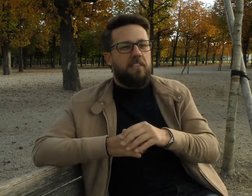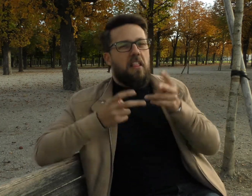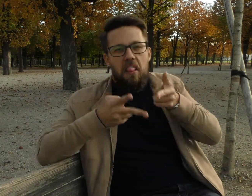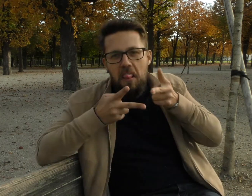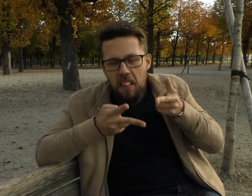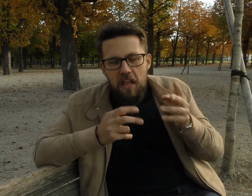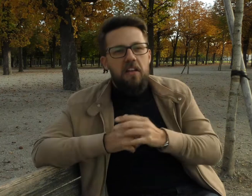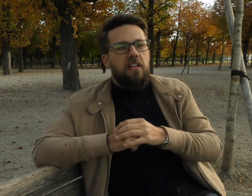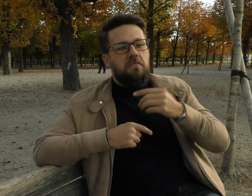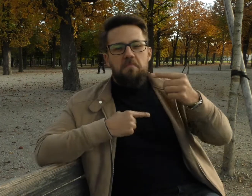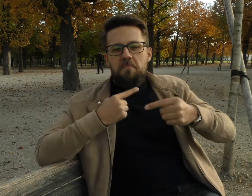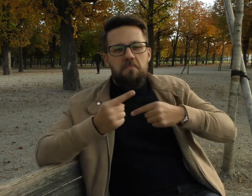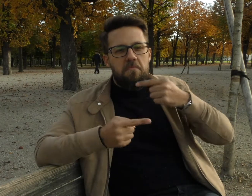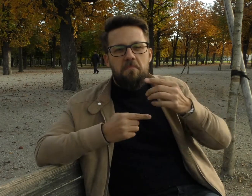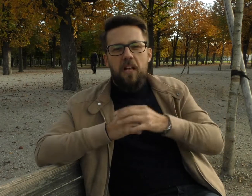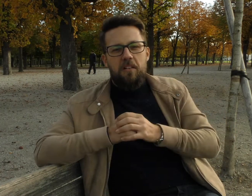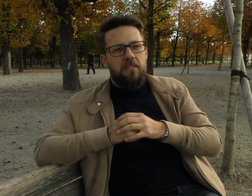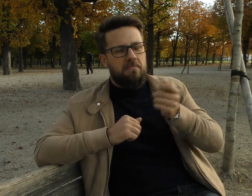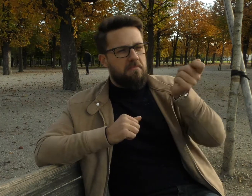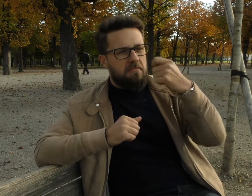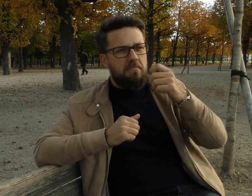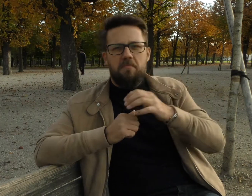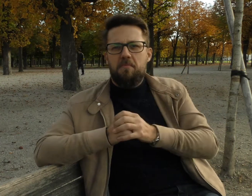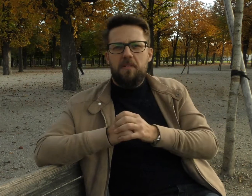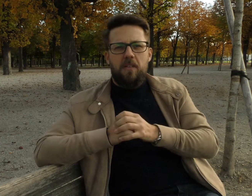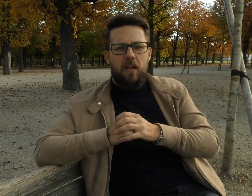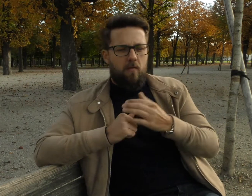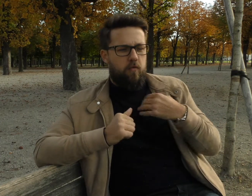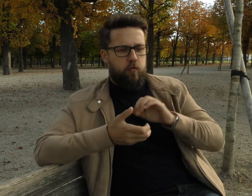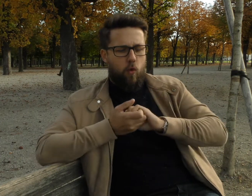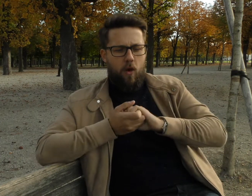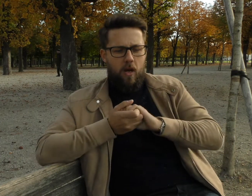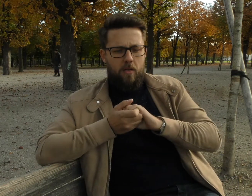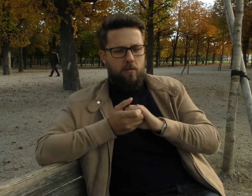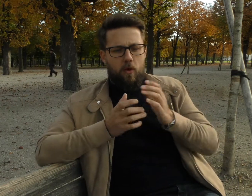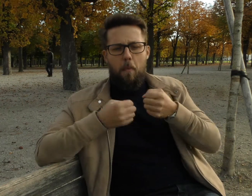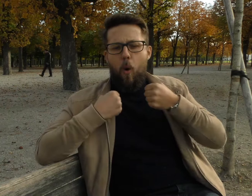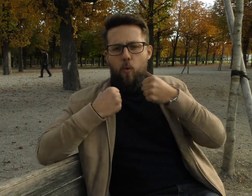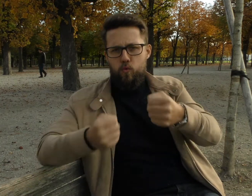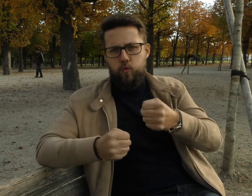It was very humorous and that's how it developed. At some point the idea came to me, while my friend and I were sitting in the car